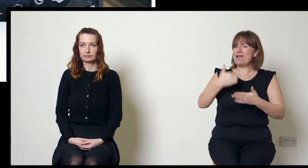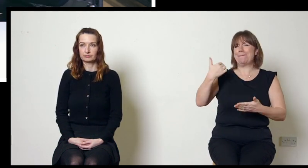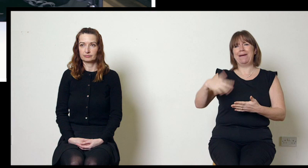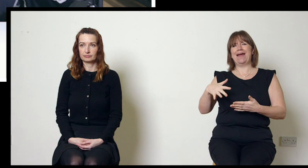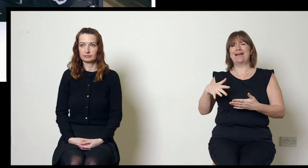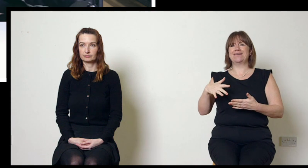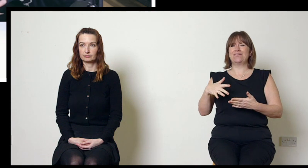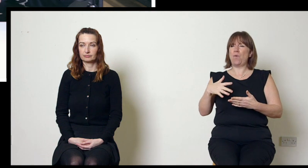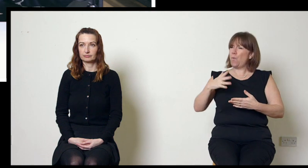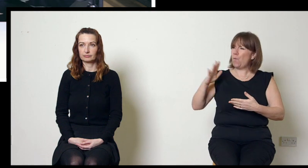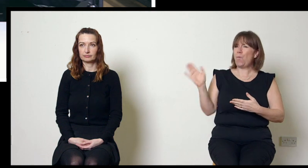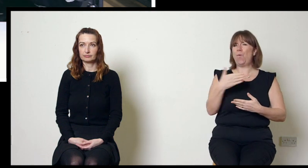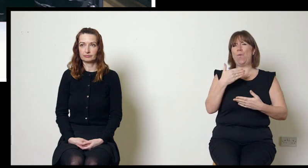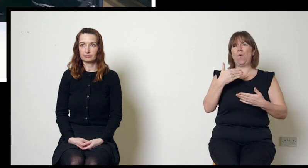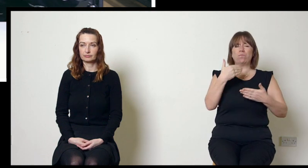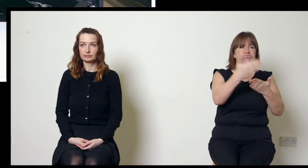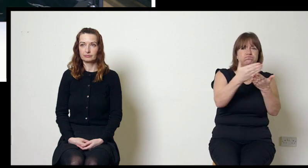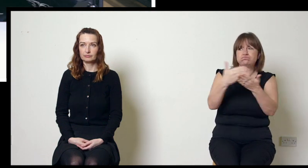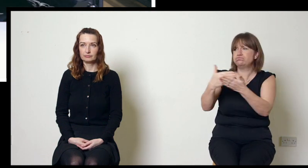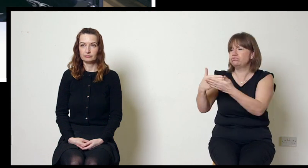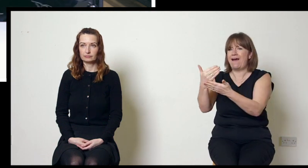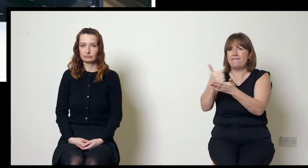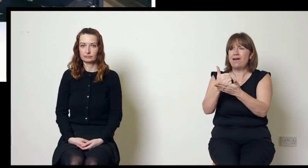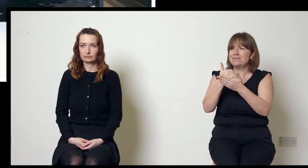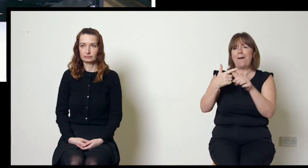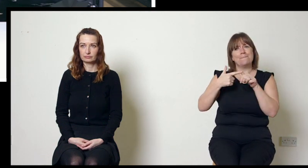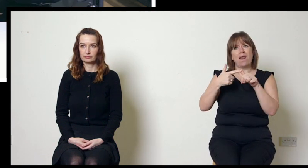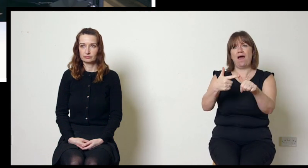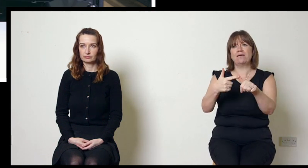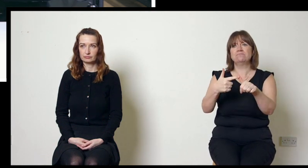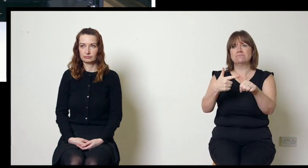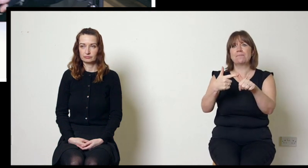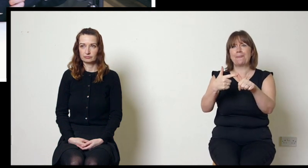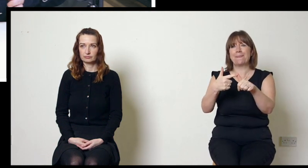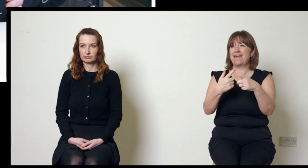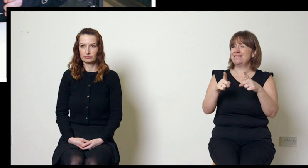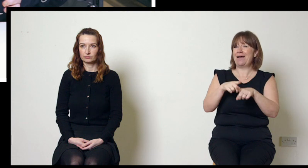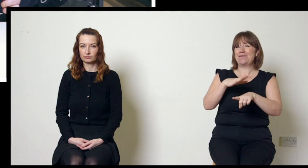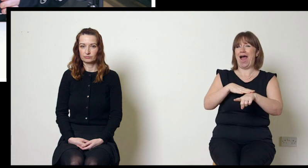all of the various learning on board and then applying it, but at the same time acknowledging when we don't get things right